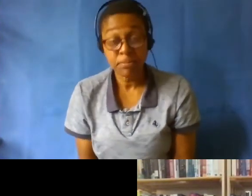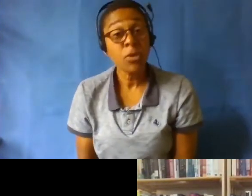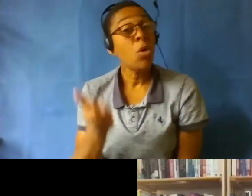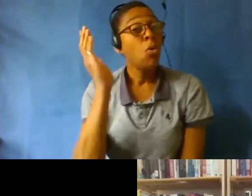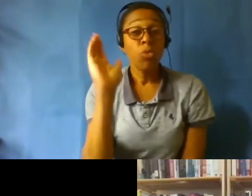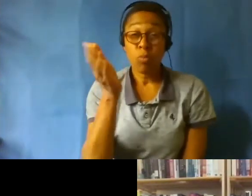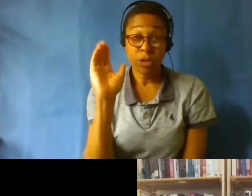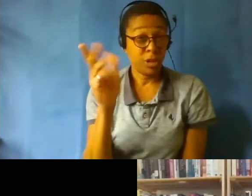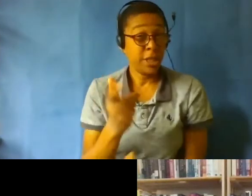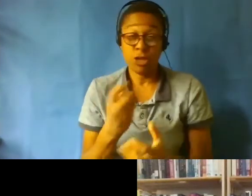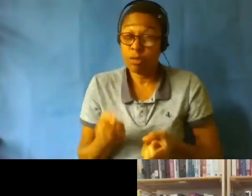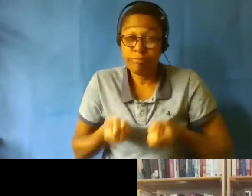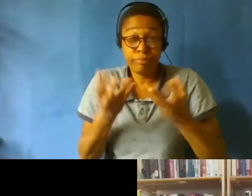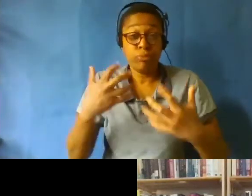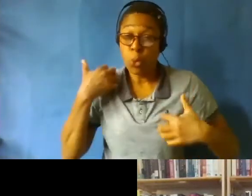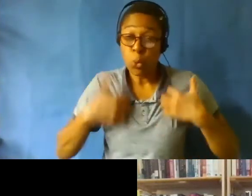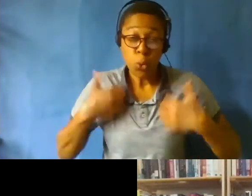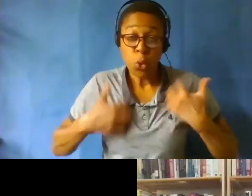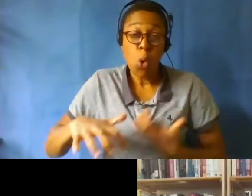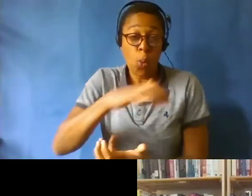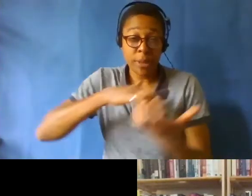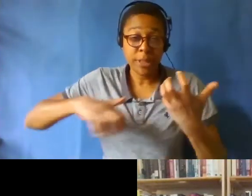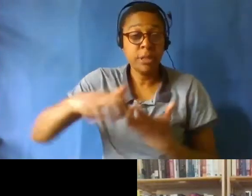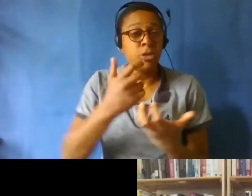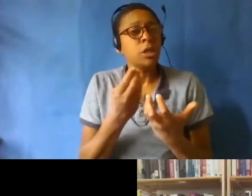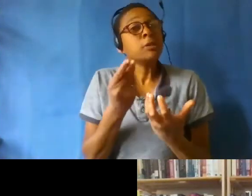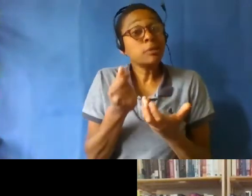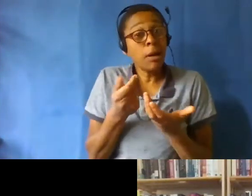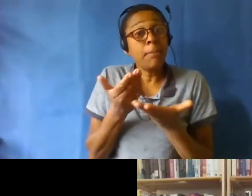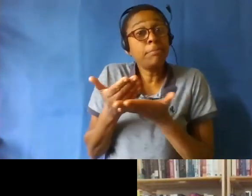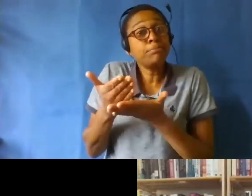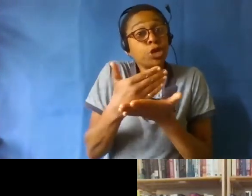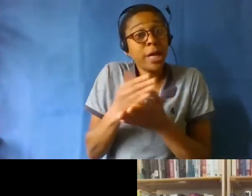think about and there are many common threads the question andanswer is also open